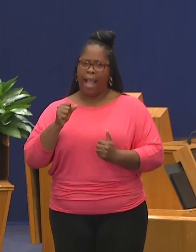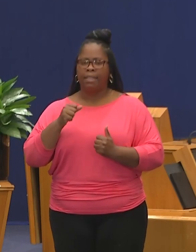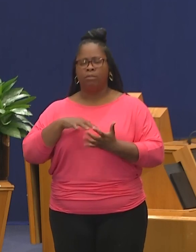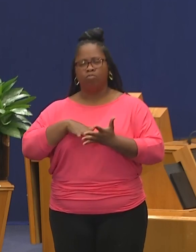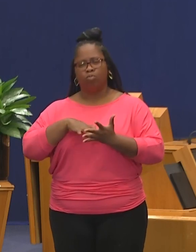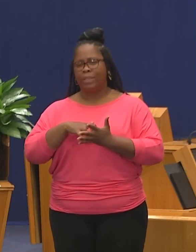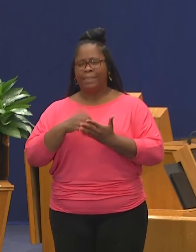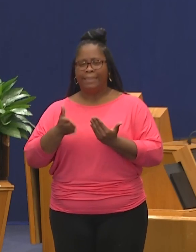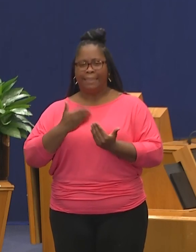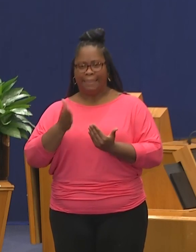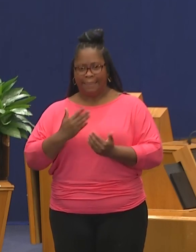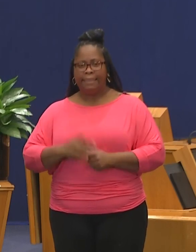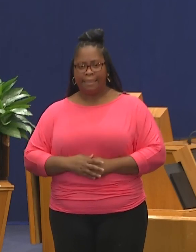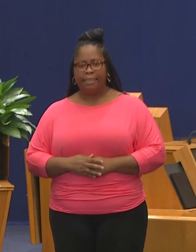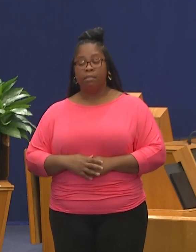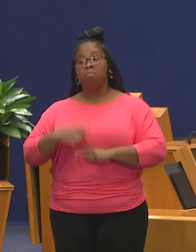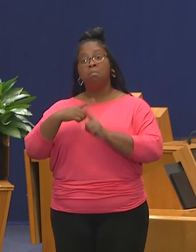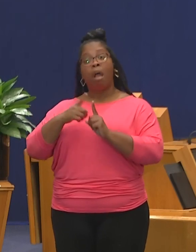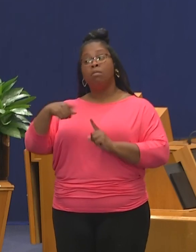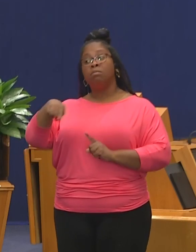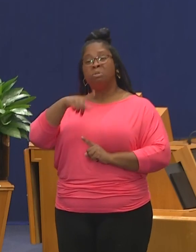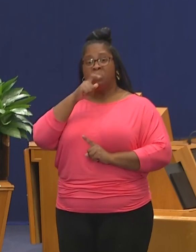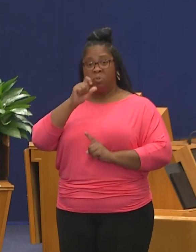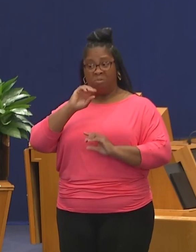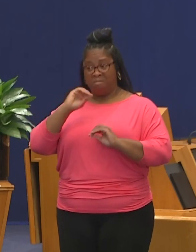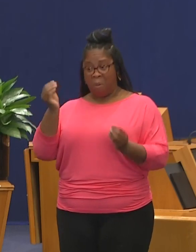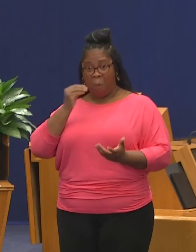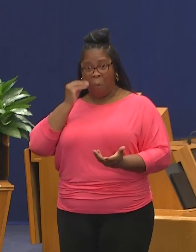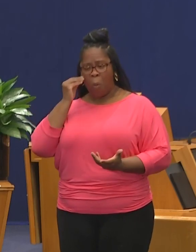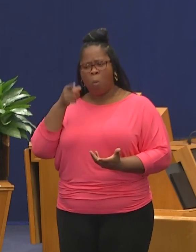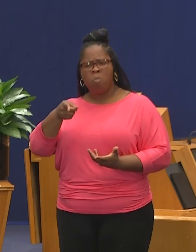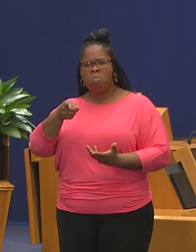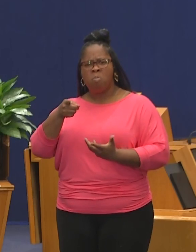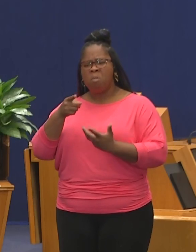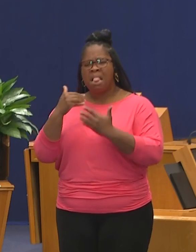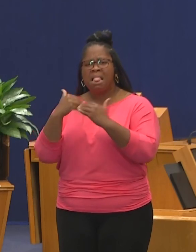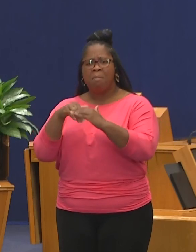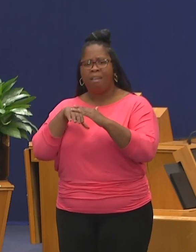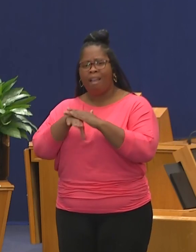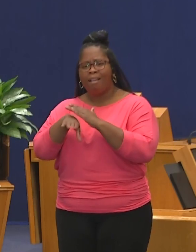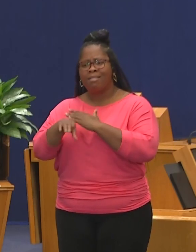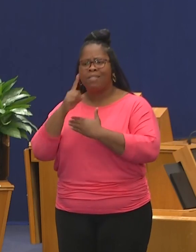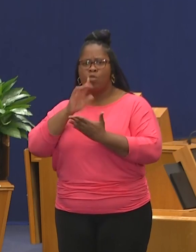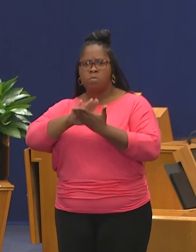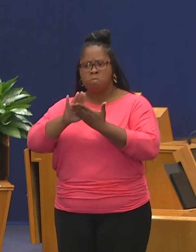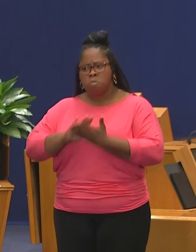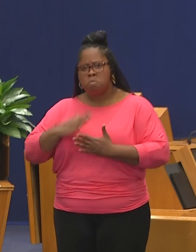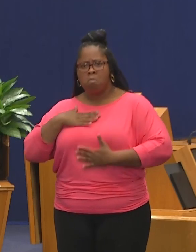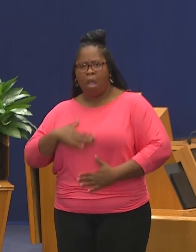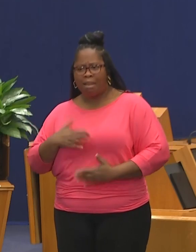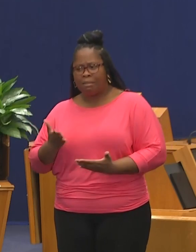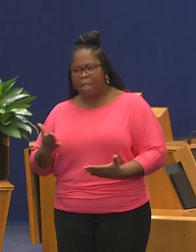AND FRAILTY. ADDITIONALLY, PEOPLE EXPERIENCING HOMELESSNESS HAVE